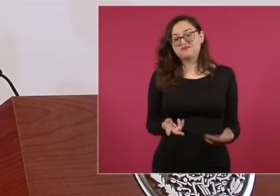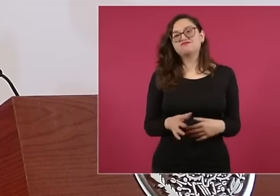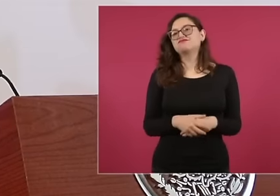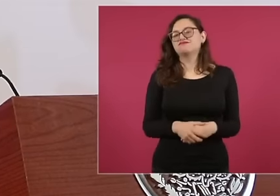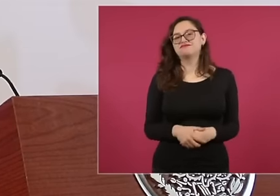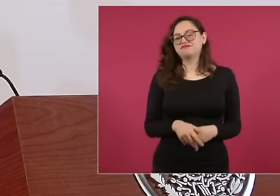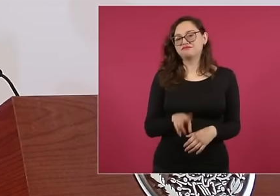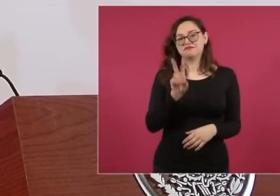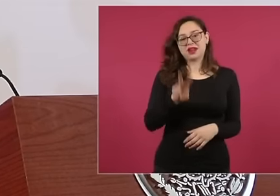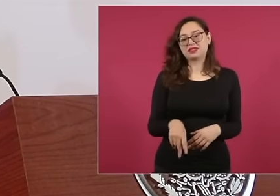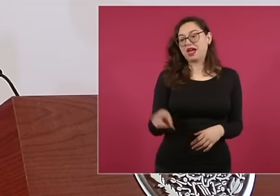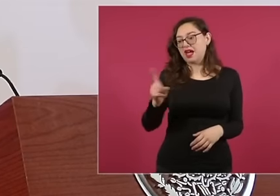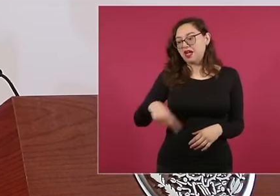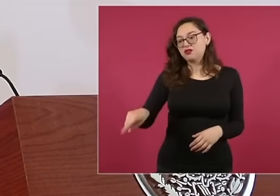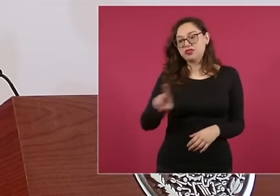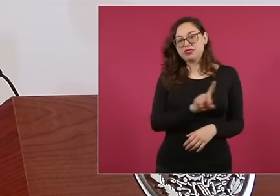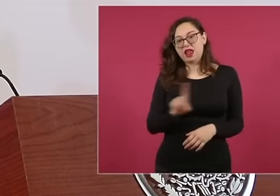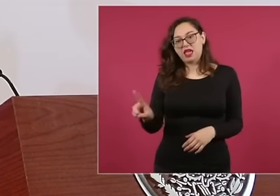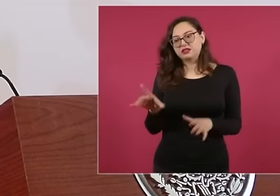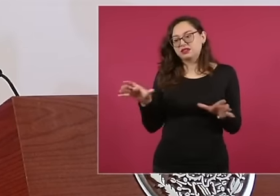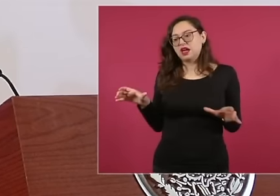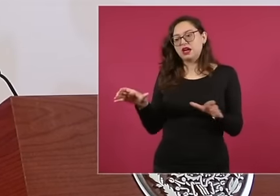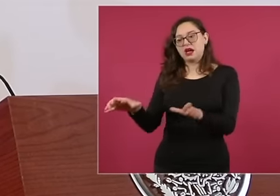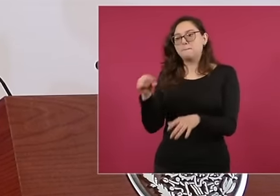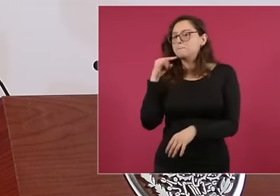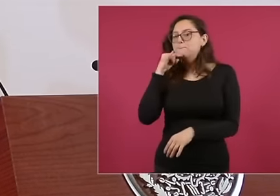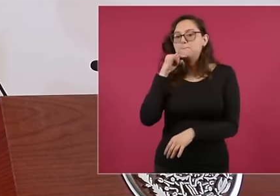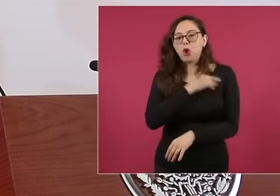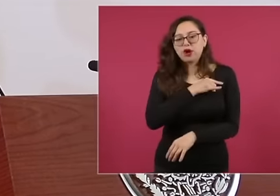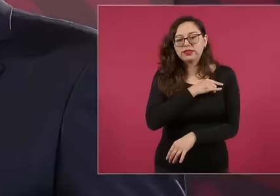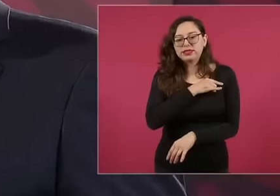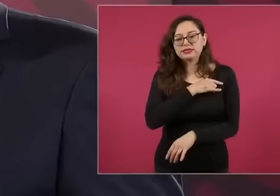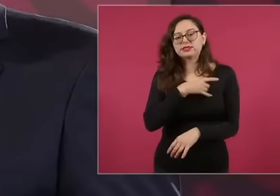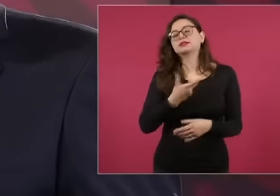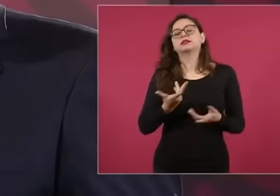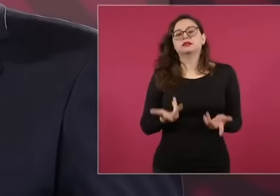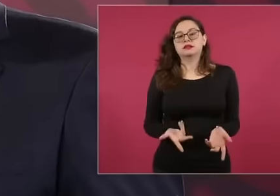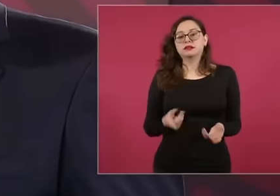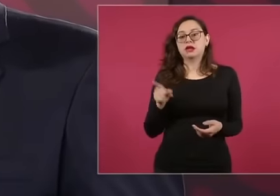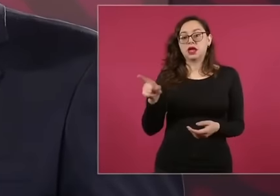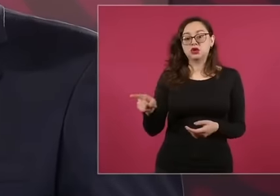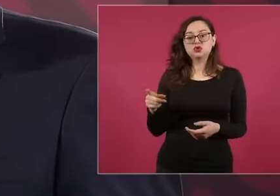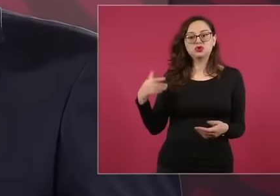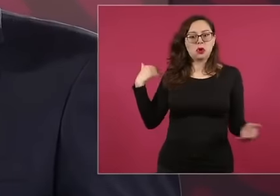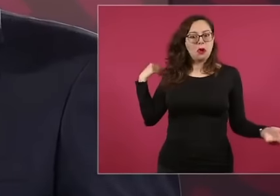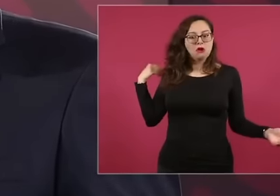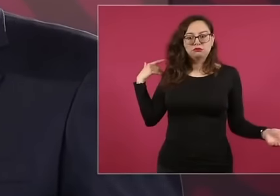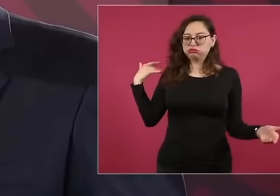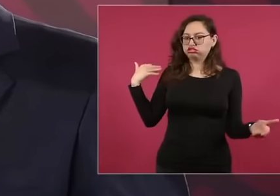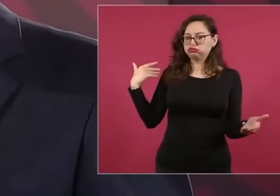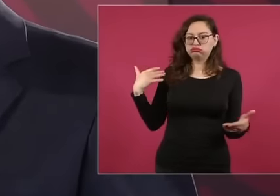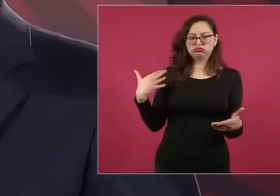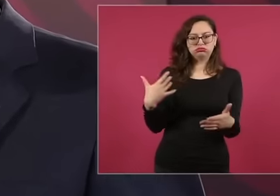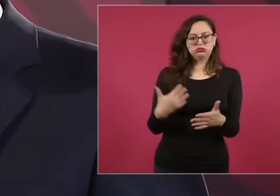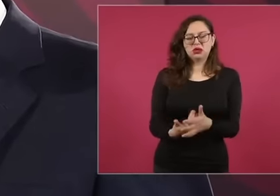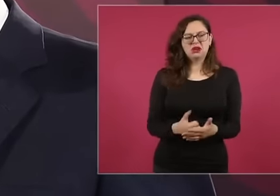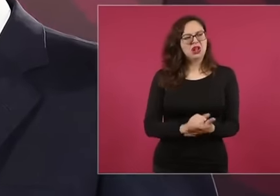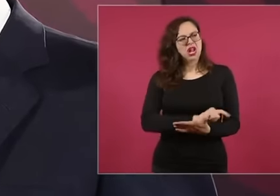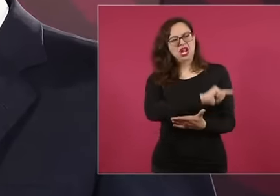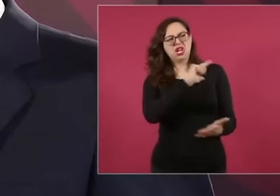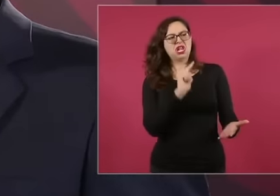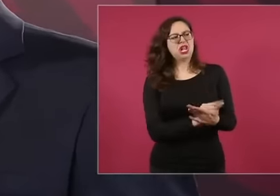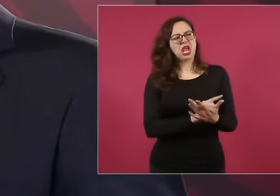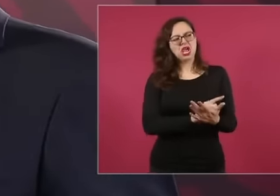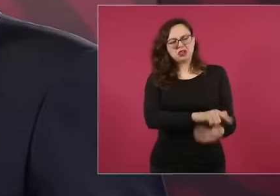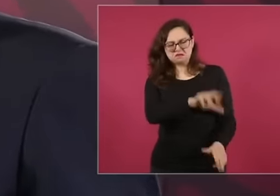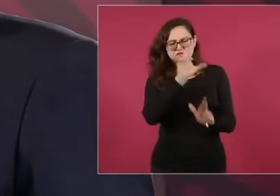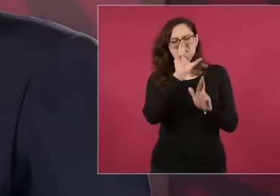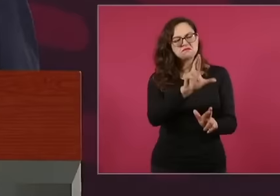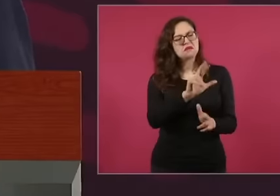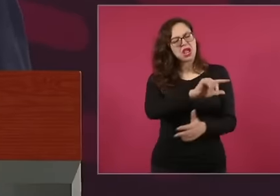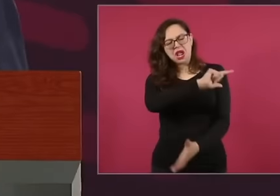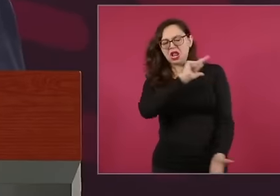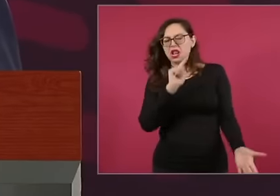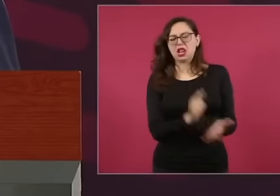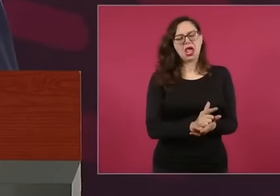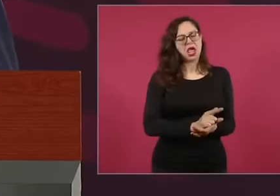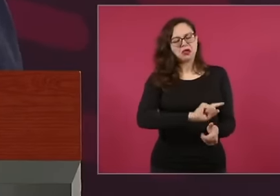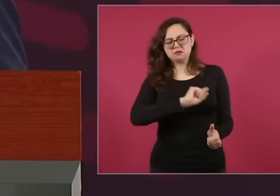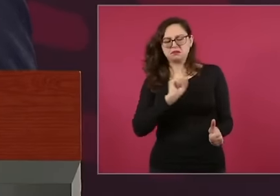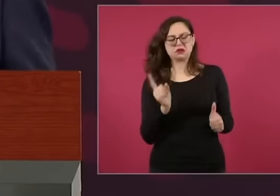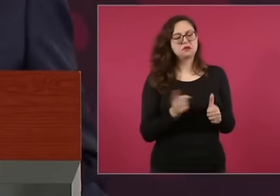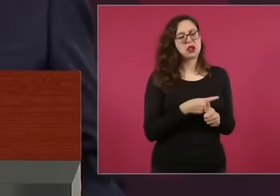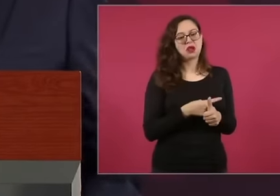right-wing conservatism is hypocrisy first is the law is the law and now we have to interpret